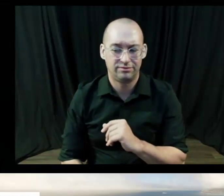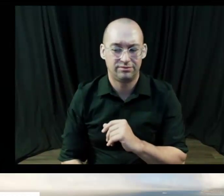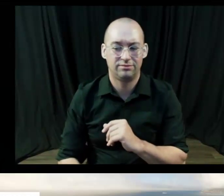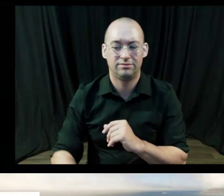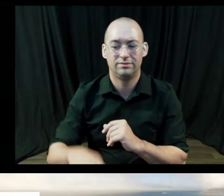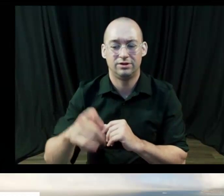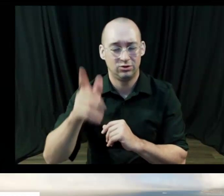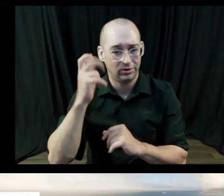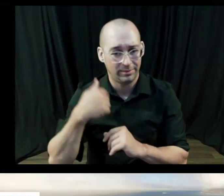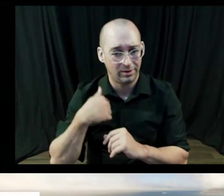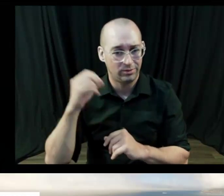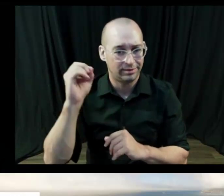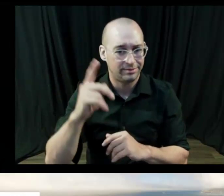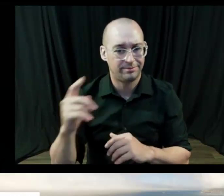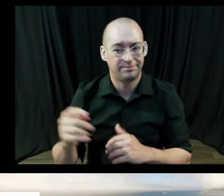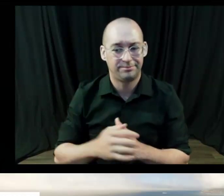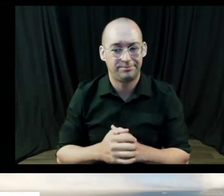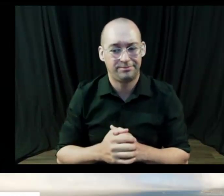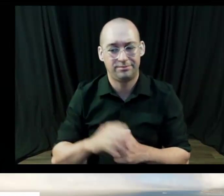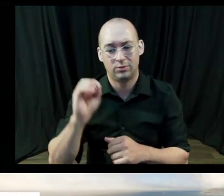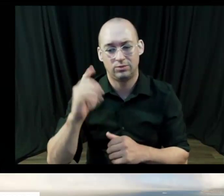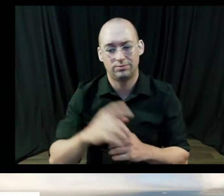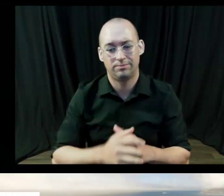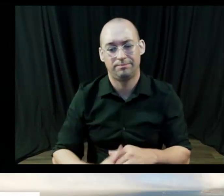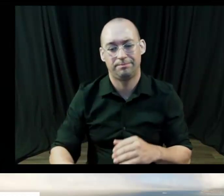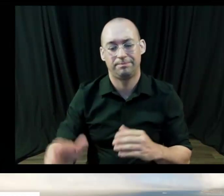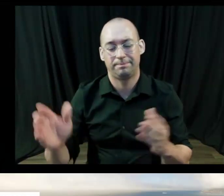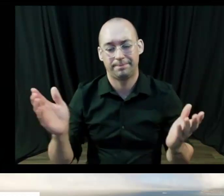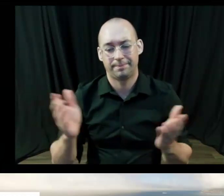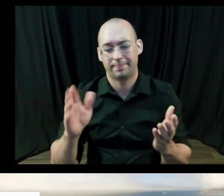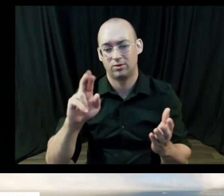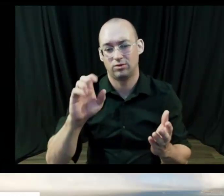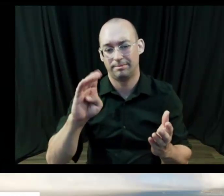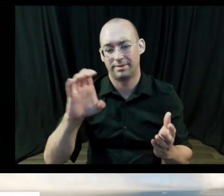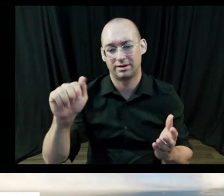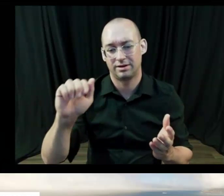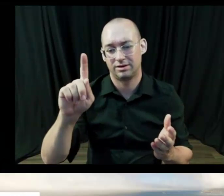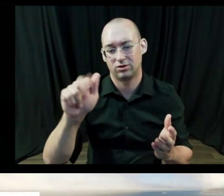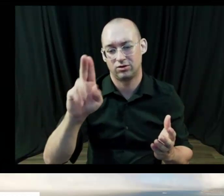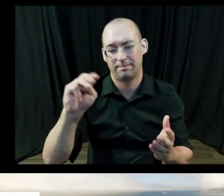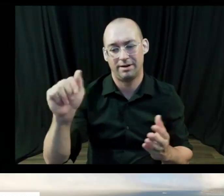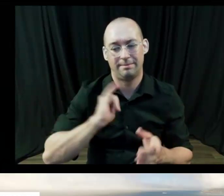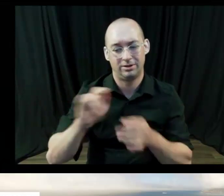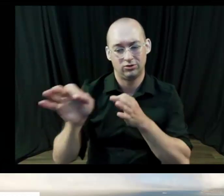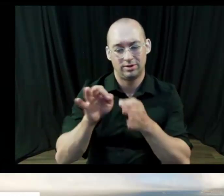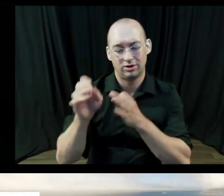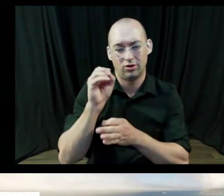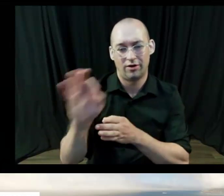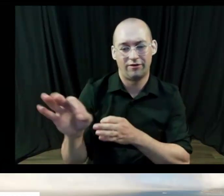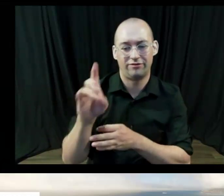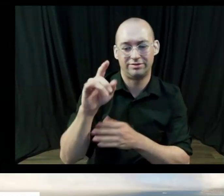Okay. Rebecca, Director of Digital Equity County of Los Angeles. I have a couple of